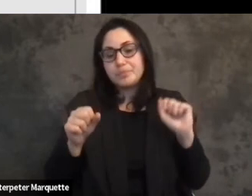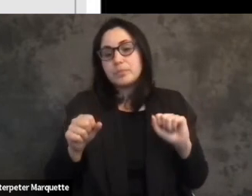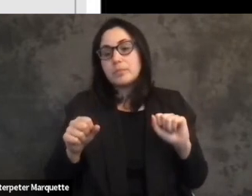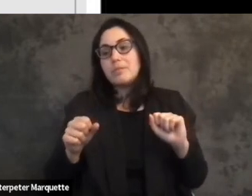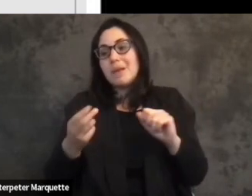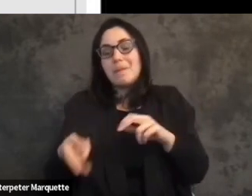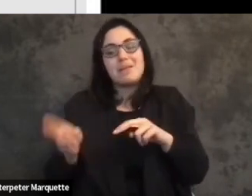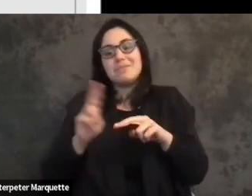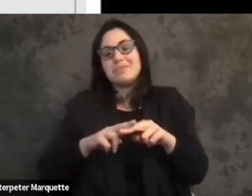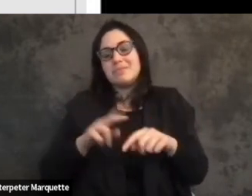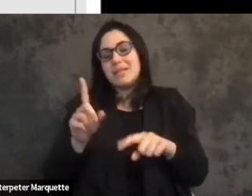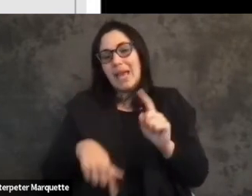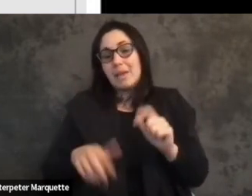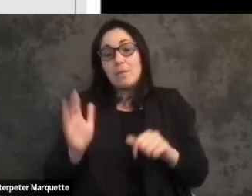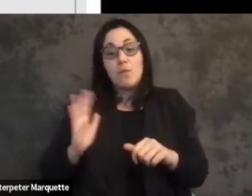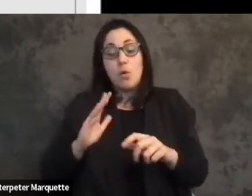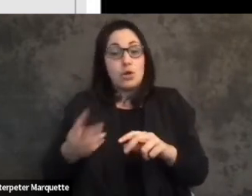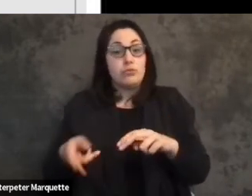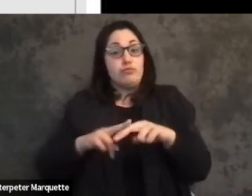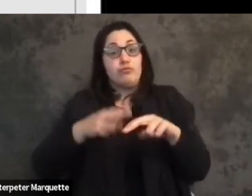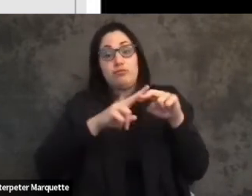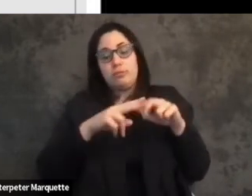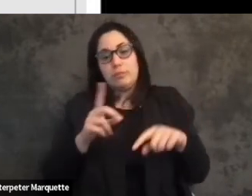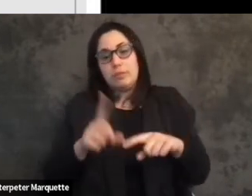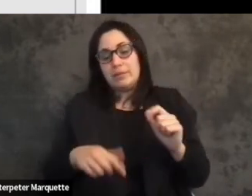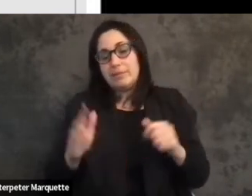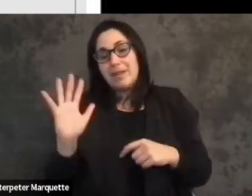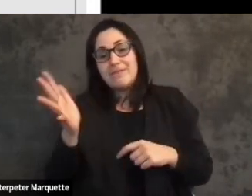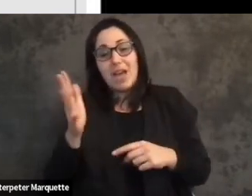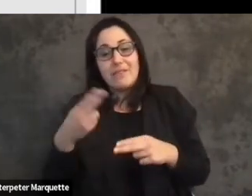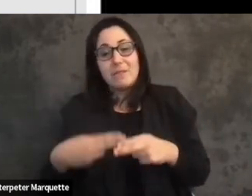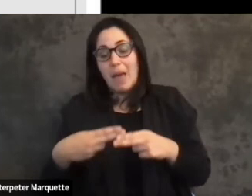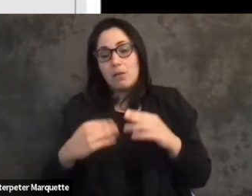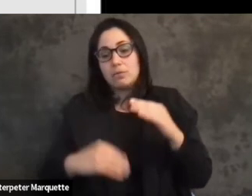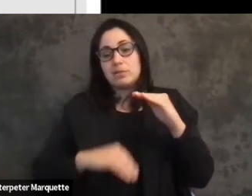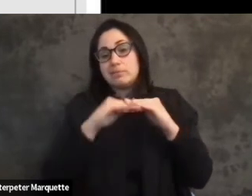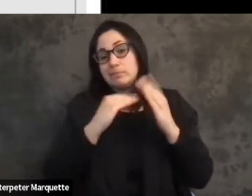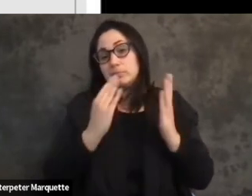step aerobics, weight training, although I haven't been able to go up on my weights to